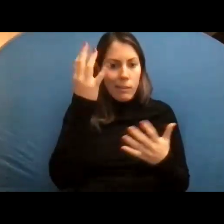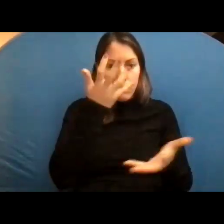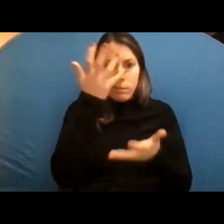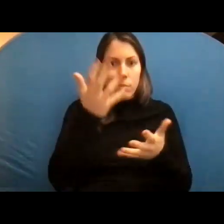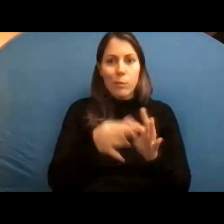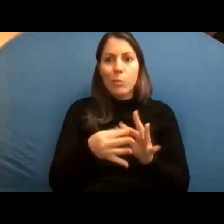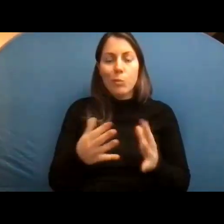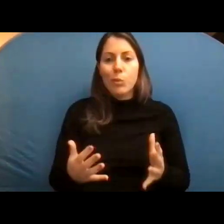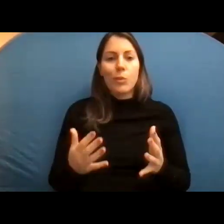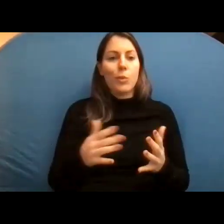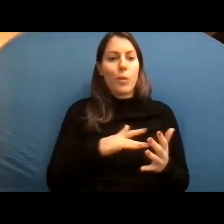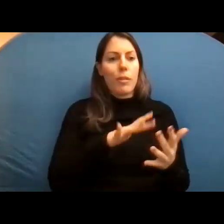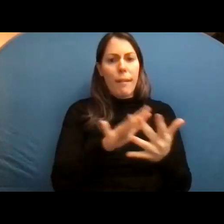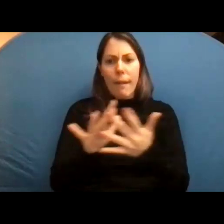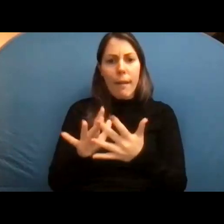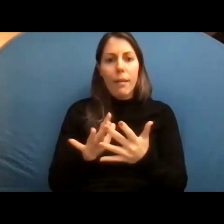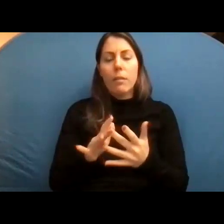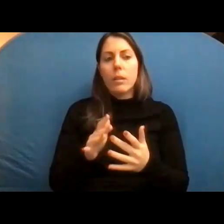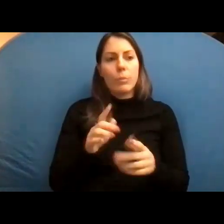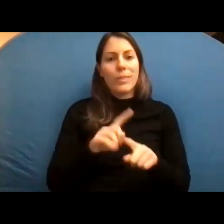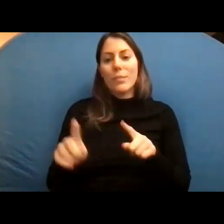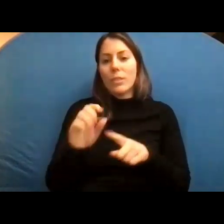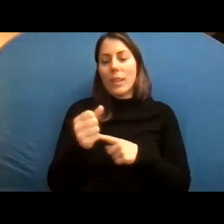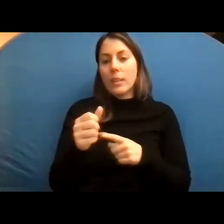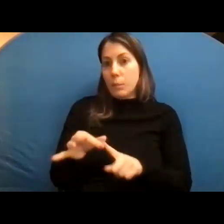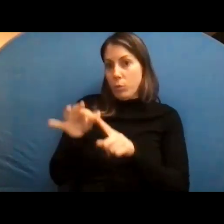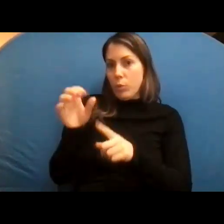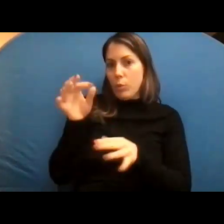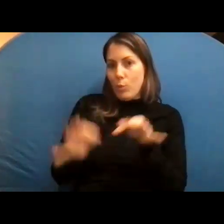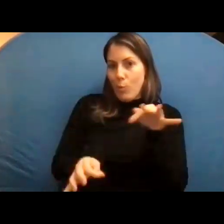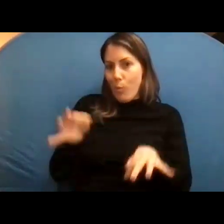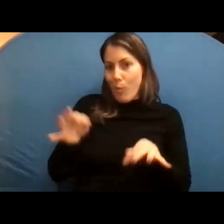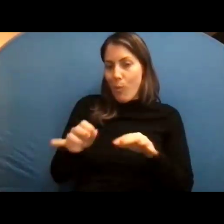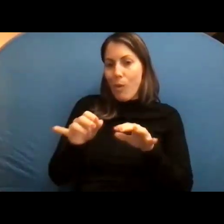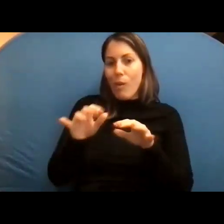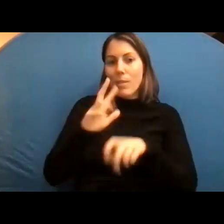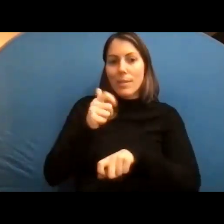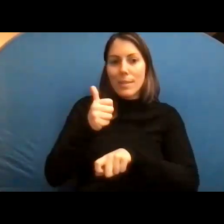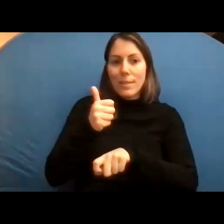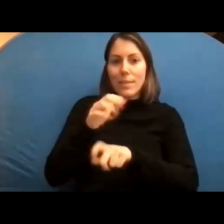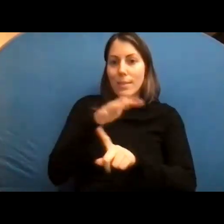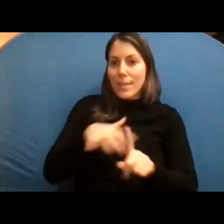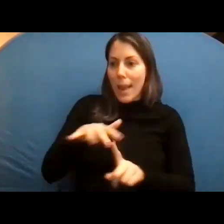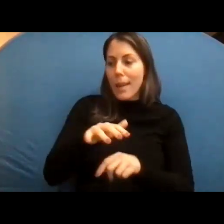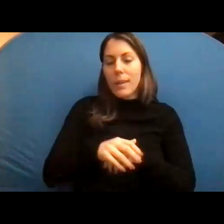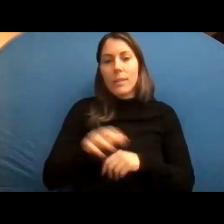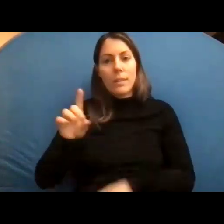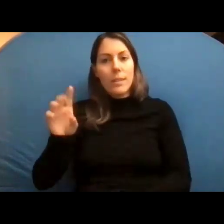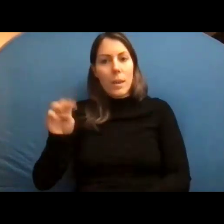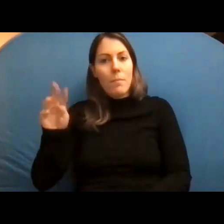likes. Give you information and resources about finding or asking for an interpreter in various settings, including the